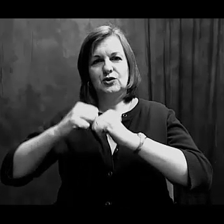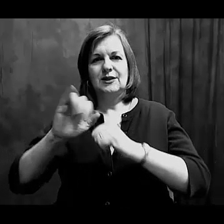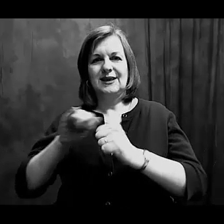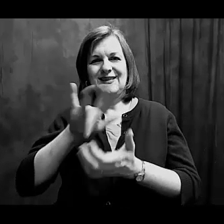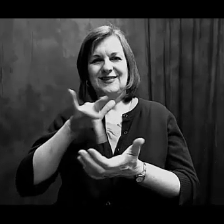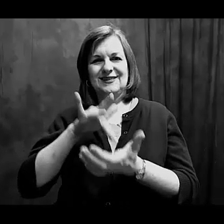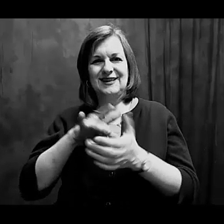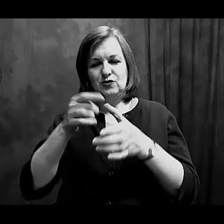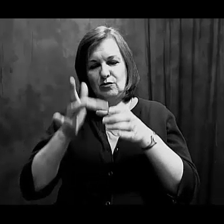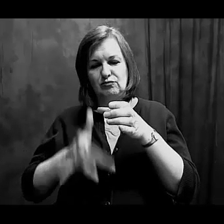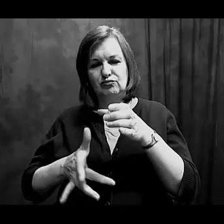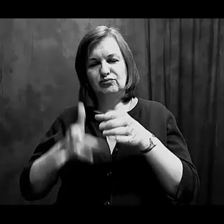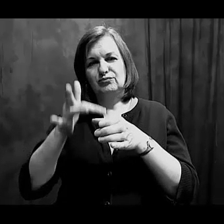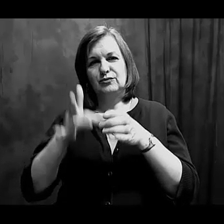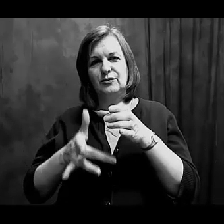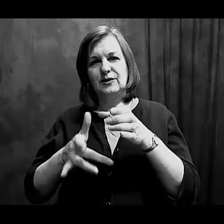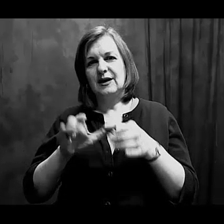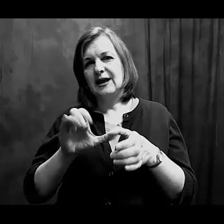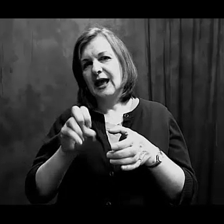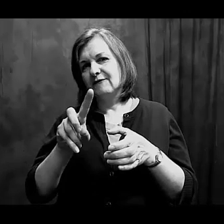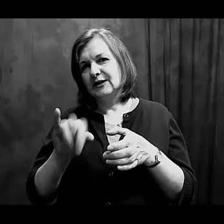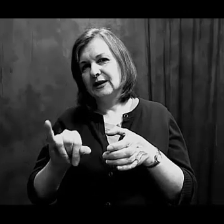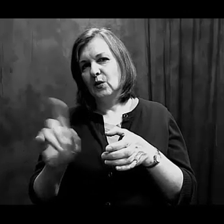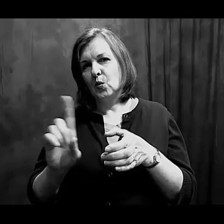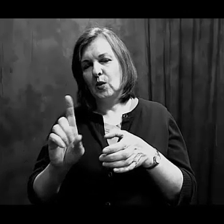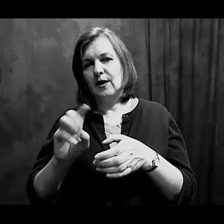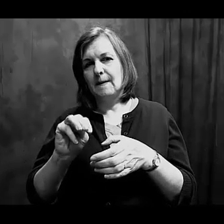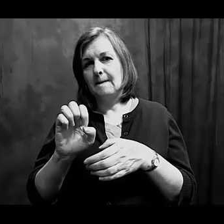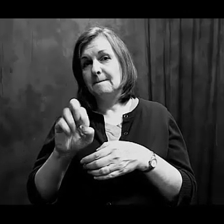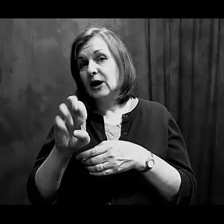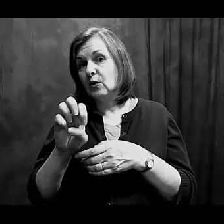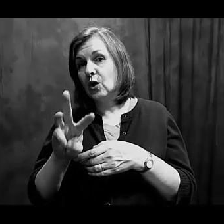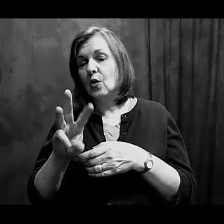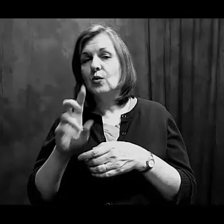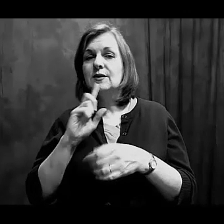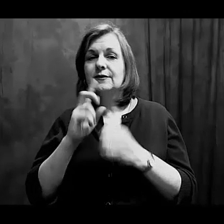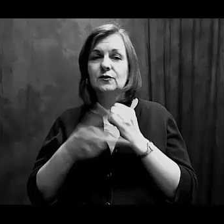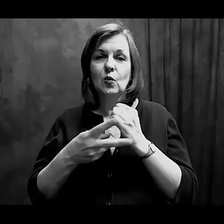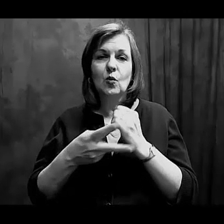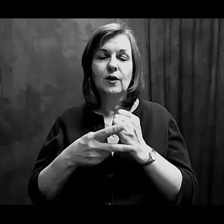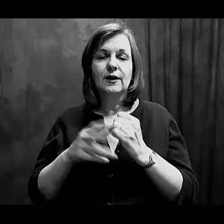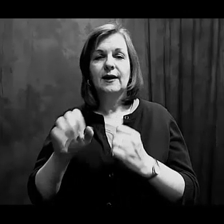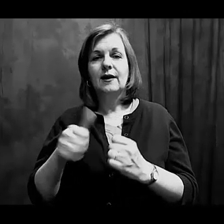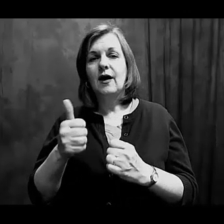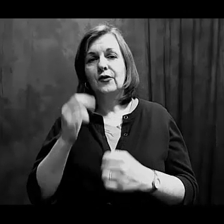but the whole idea with the cells is to form structures like a central cavity -- we're gonna store